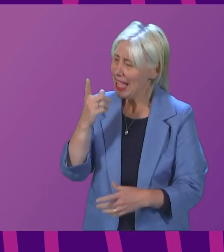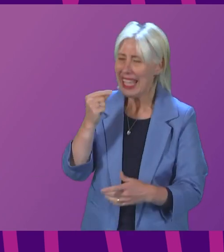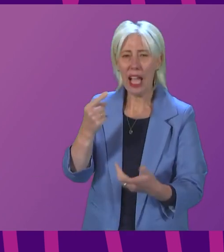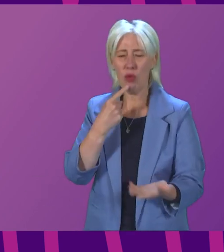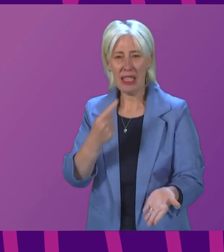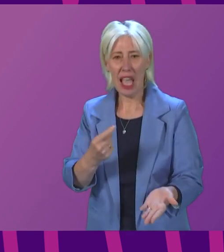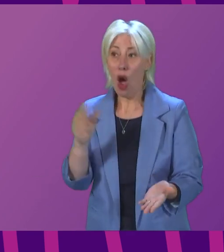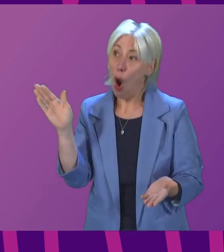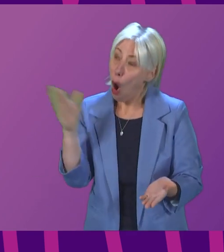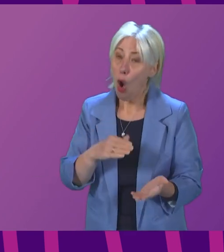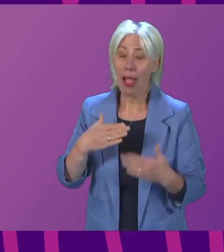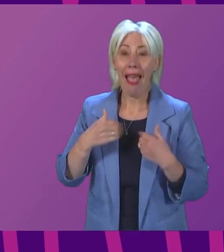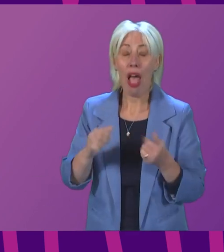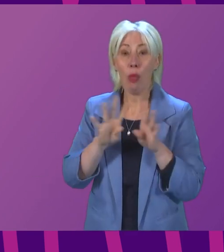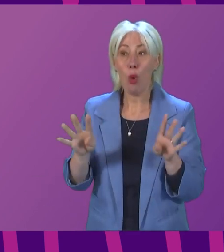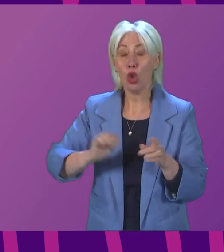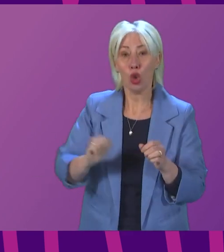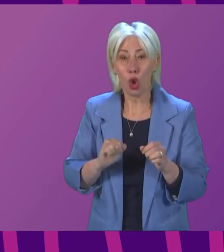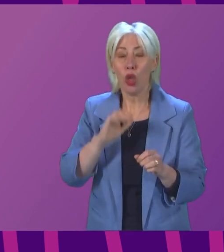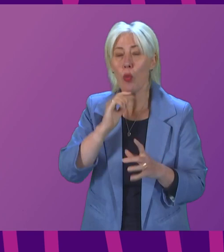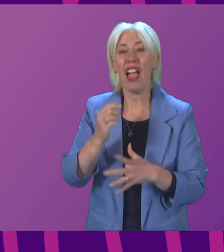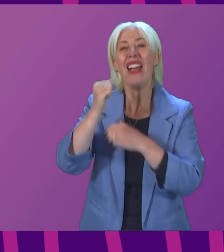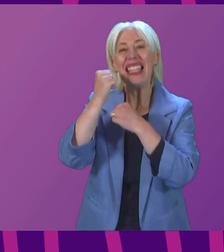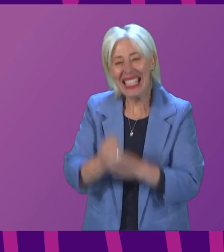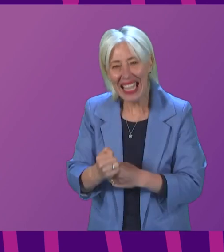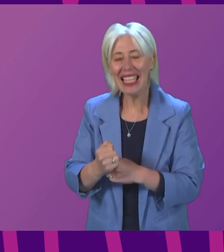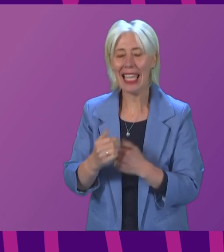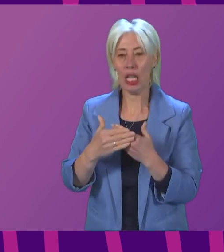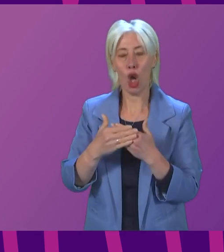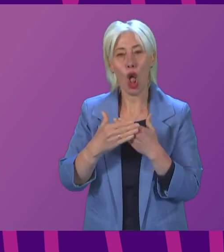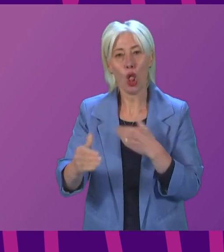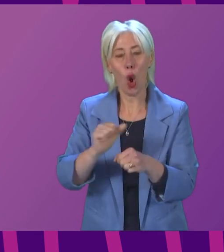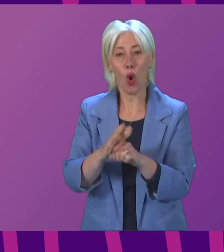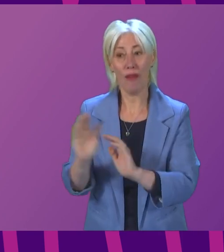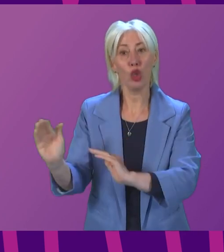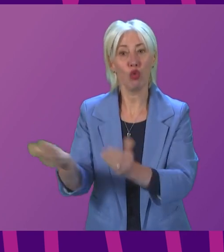When will every health board in Scotland have dedicated long Covid services to help patients